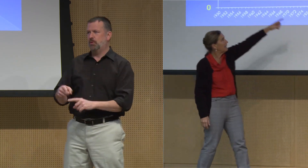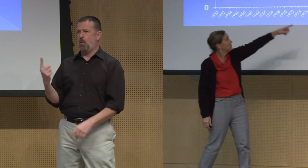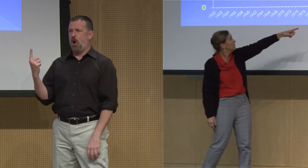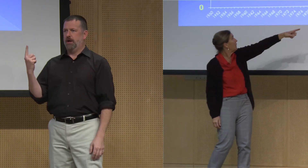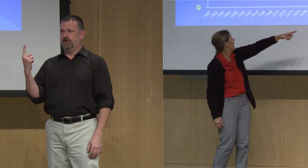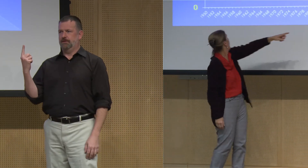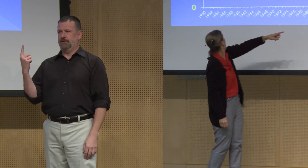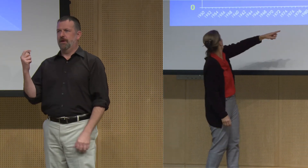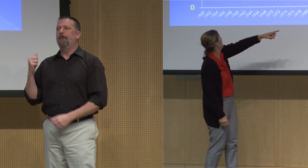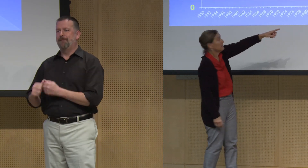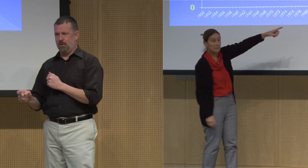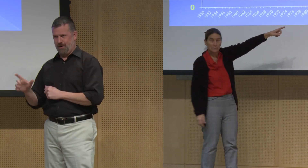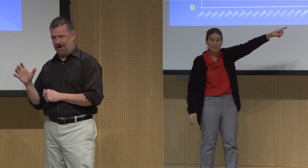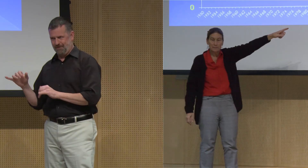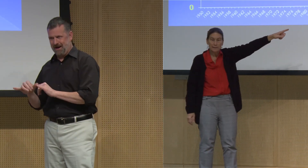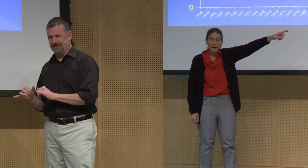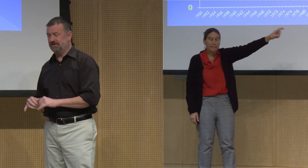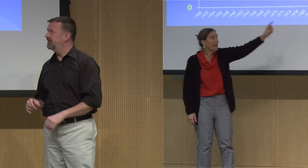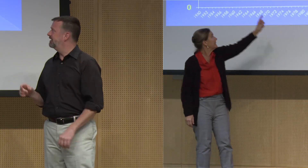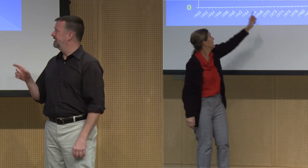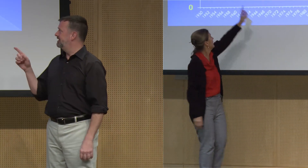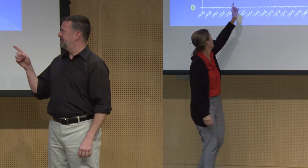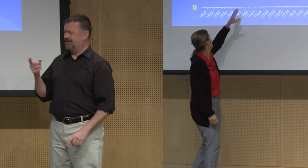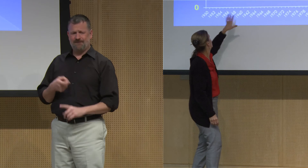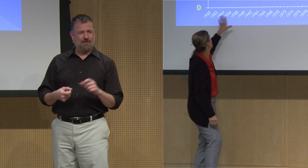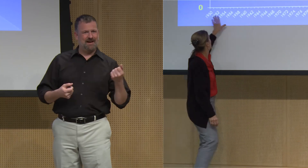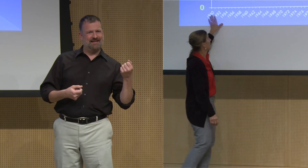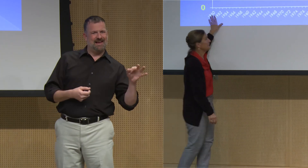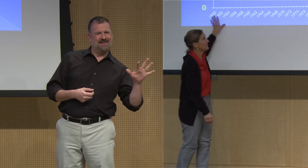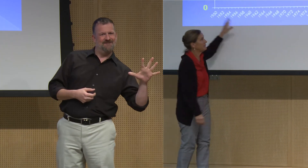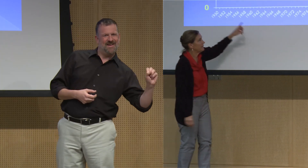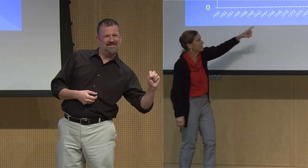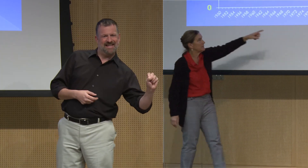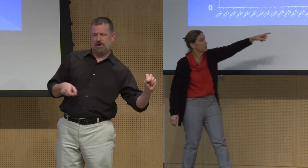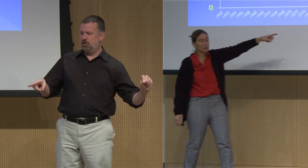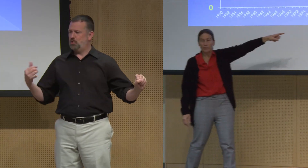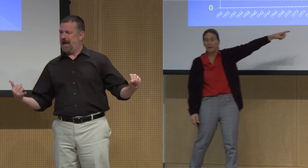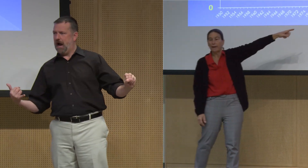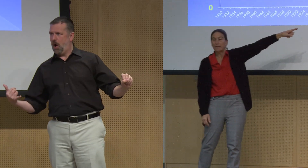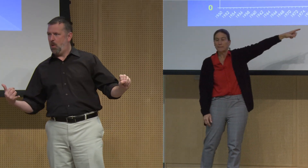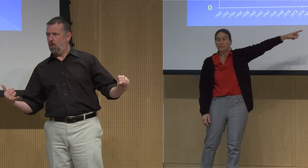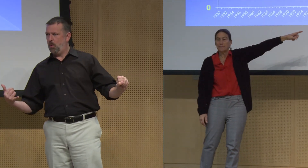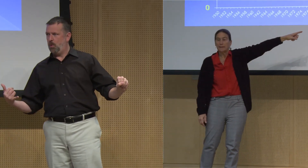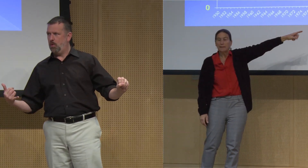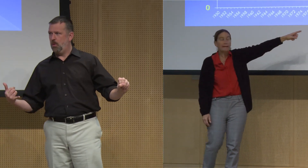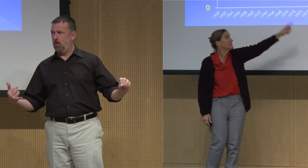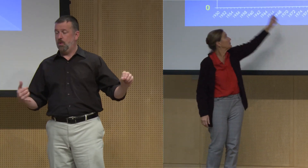DOWN TO ABOUT ONE. THAT IS A HU--AND THIS IS FROM 1950 TO CURRENT DAY.